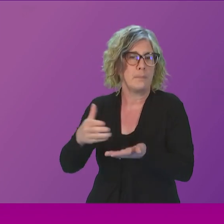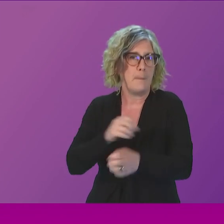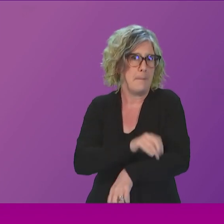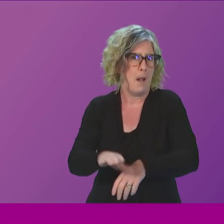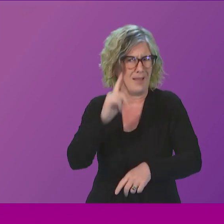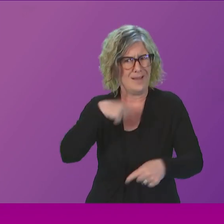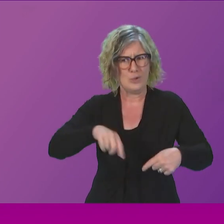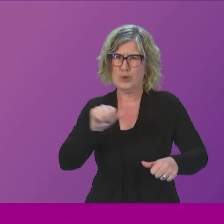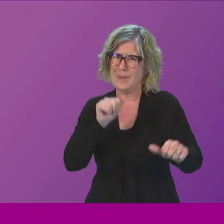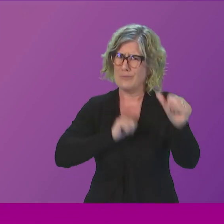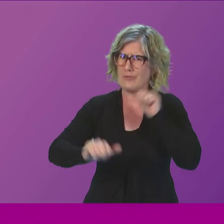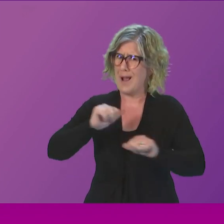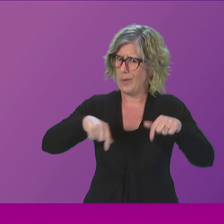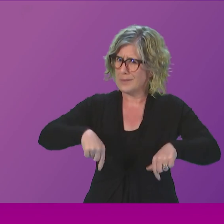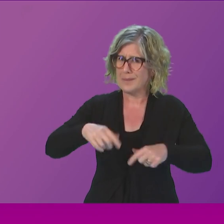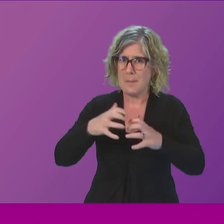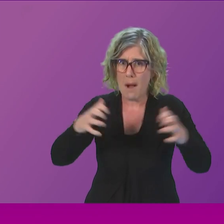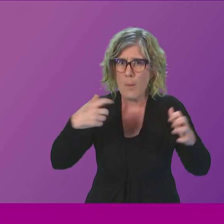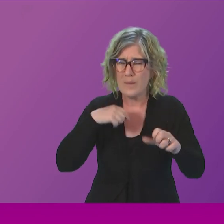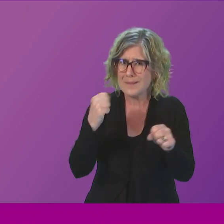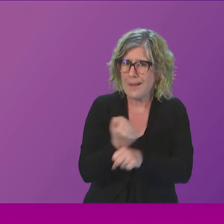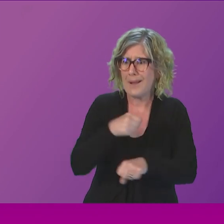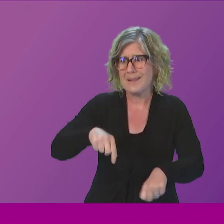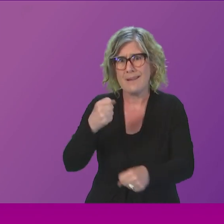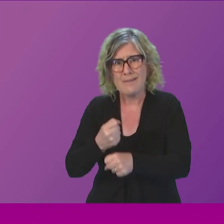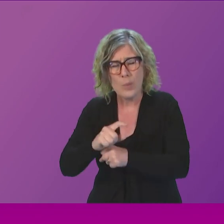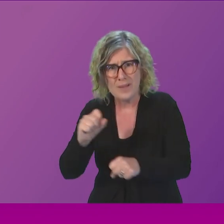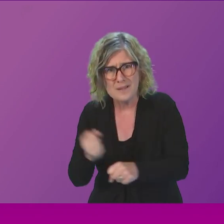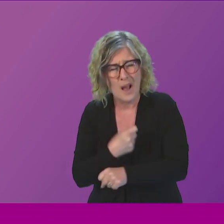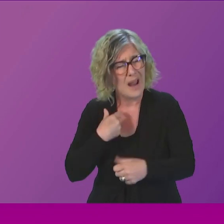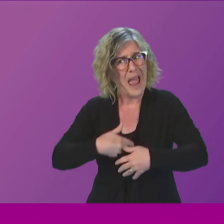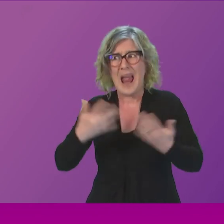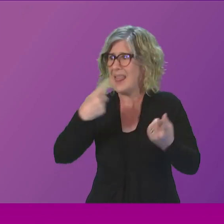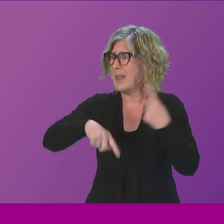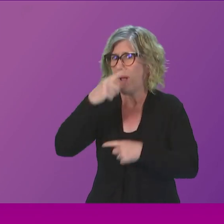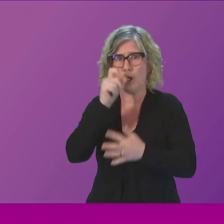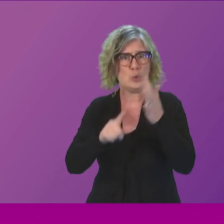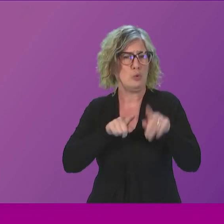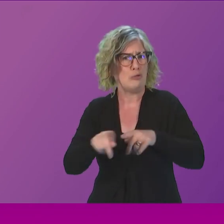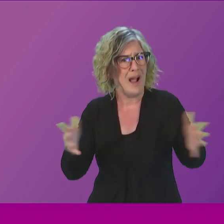Anything that we can do collectively to raise and promote awareness is exceptionally important.